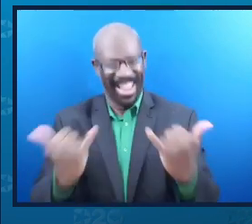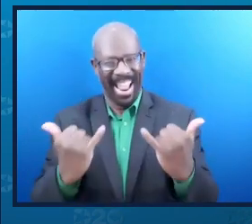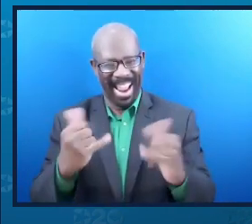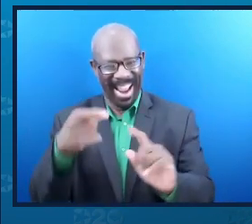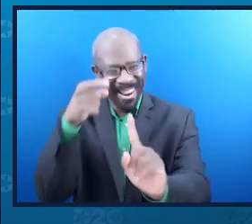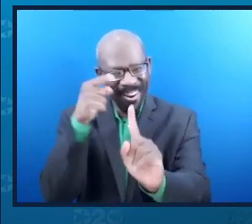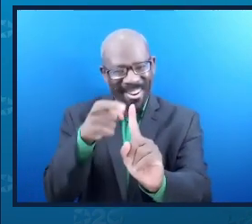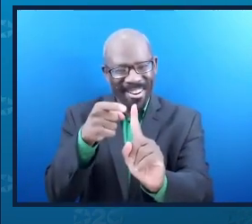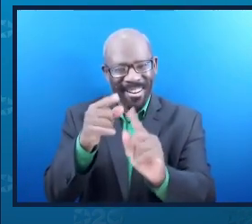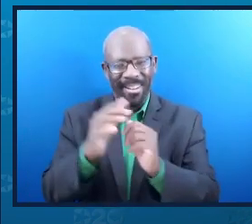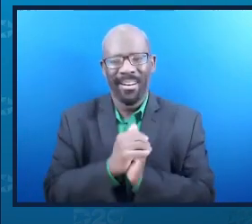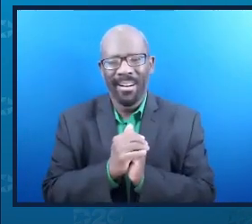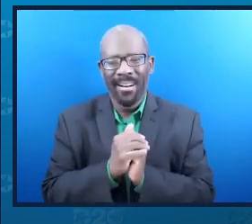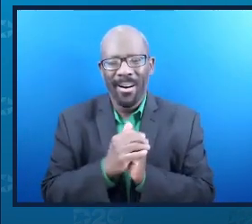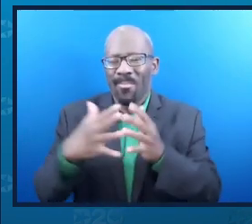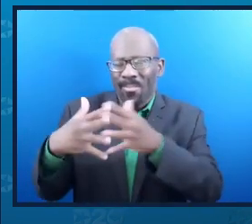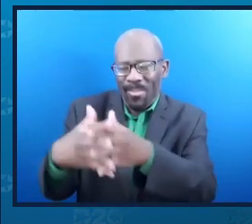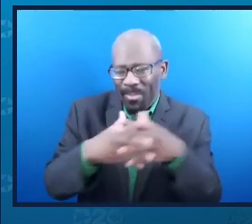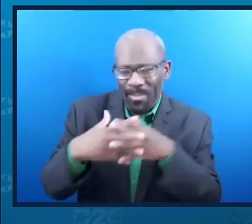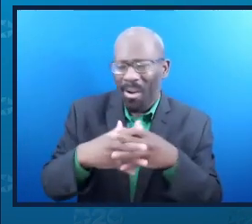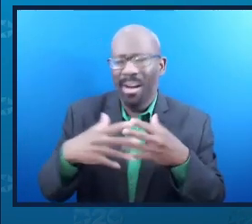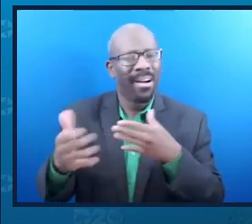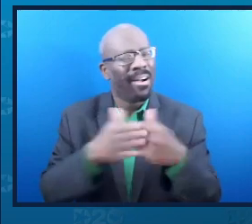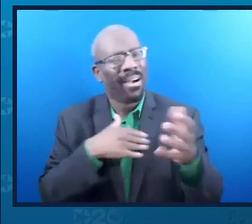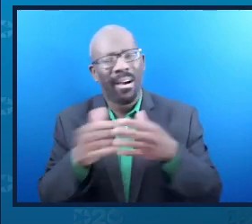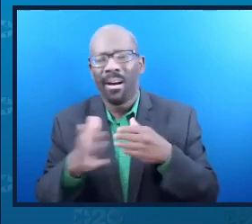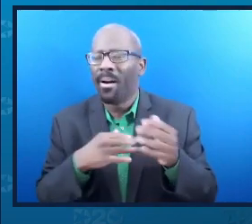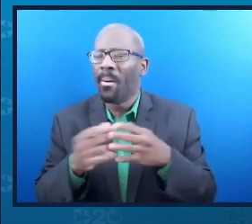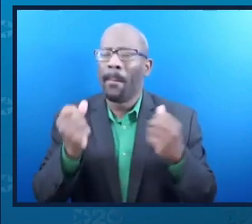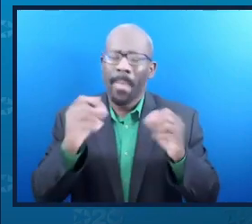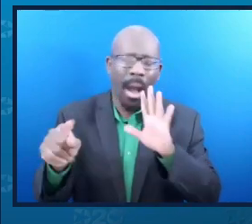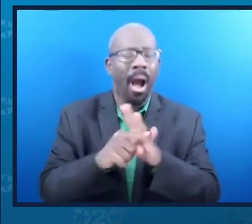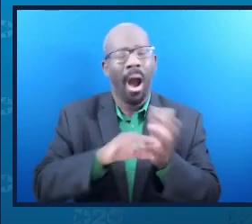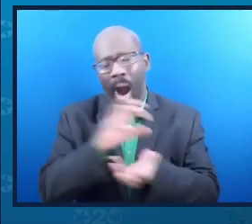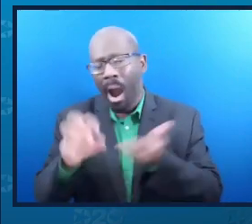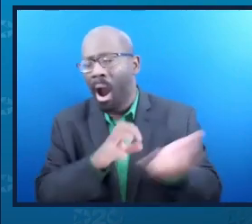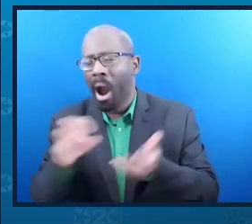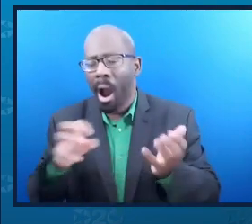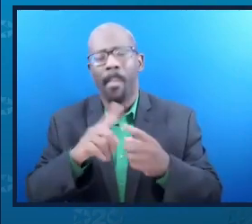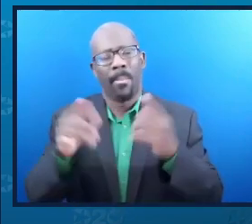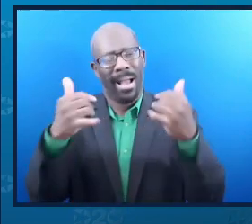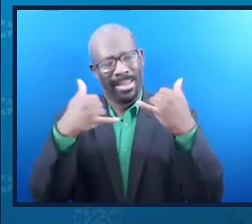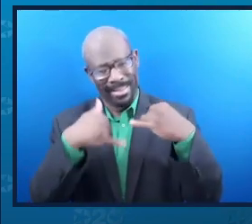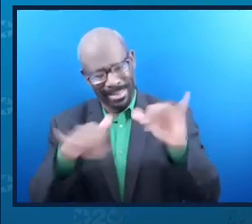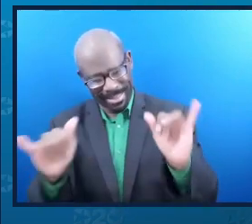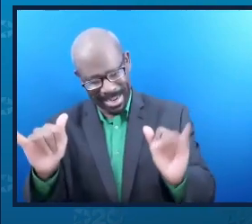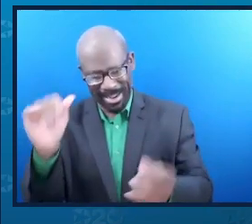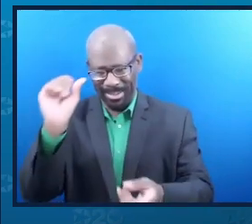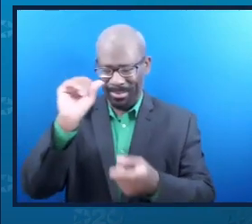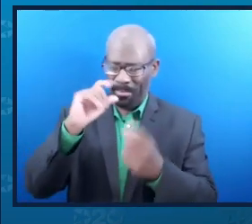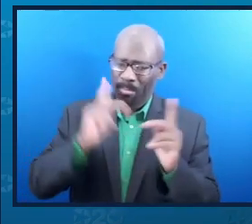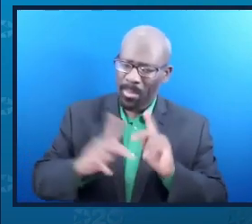AMERICANS KEEP GOING AND CHECKING ON NEIGHBORS, SHOWING UP TO JOBS AS FIRST RESPONDER,